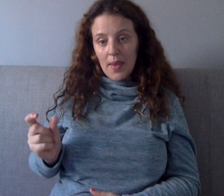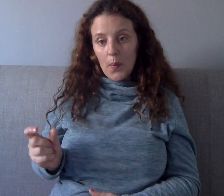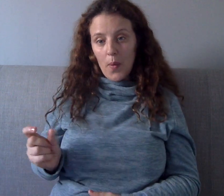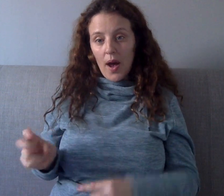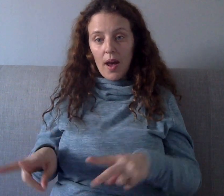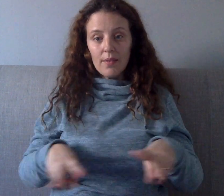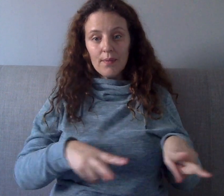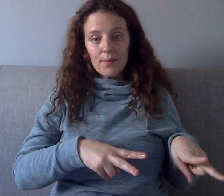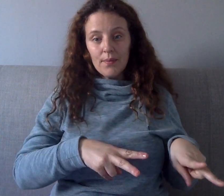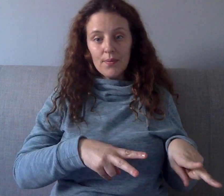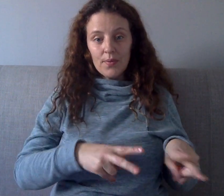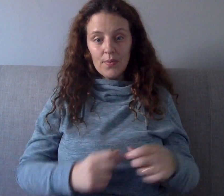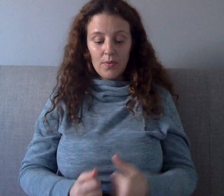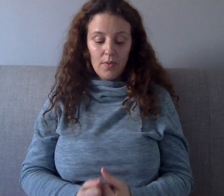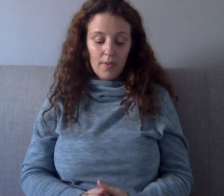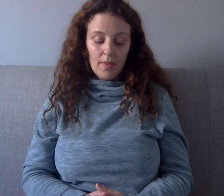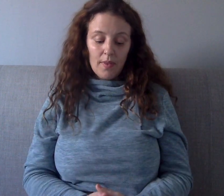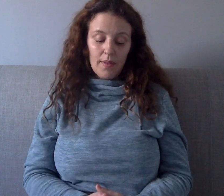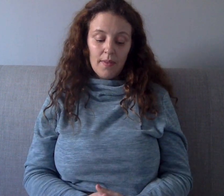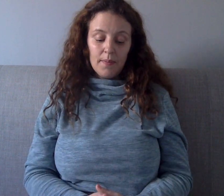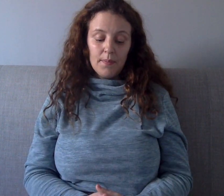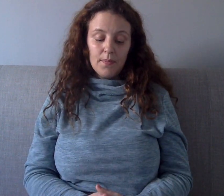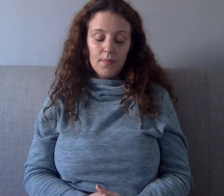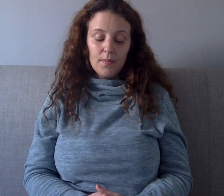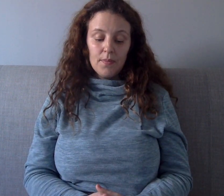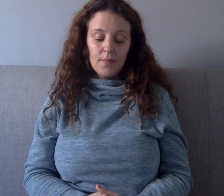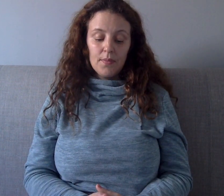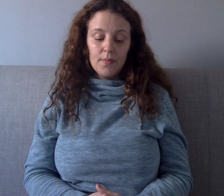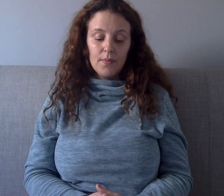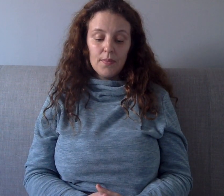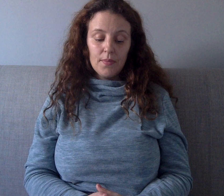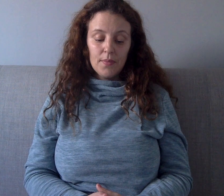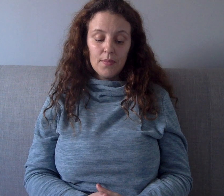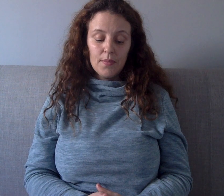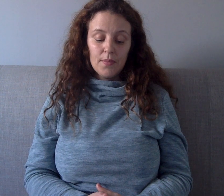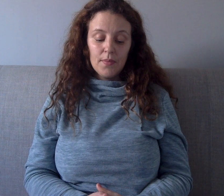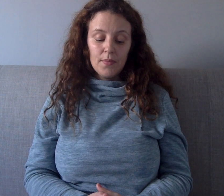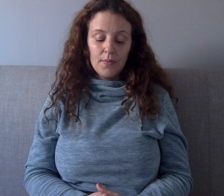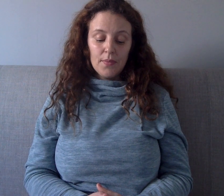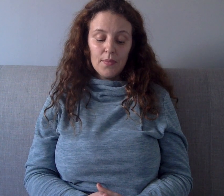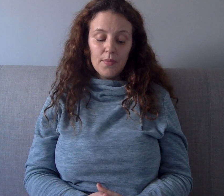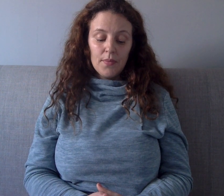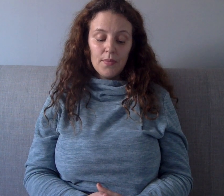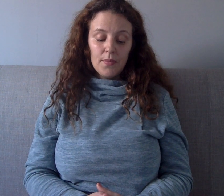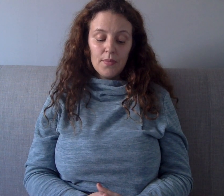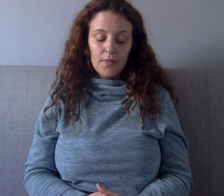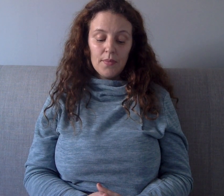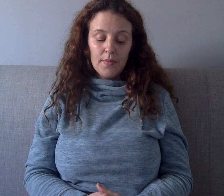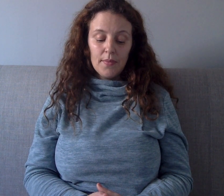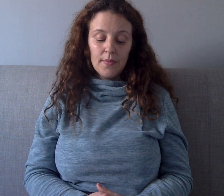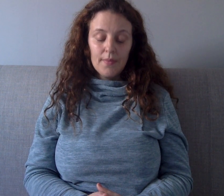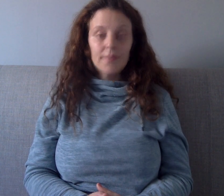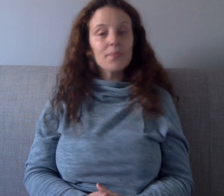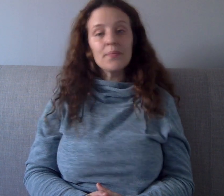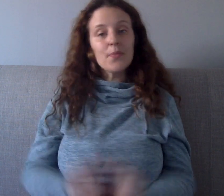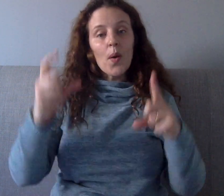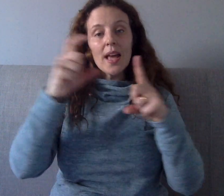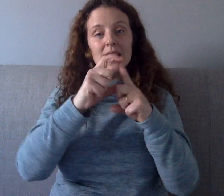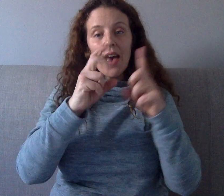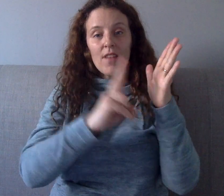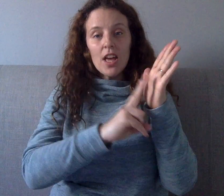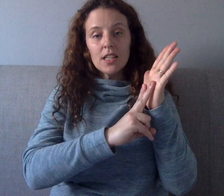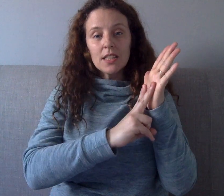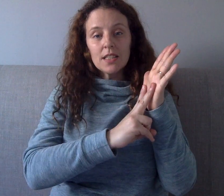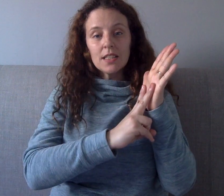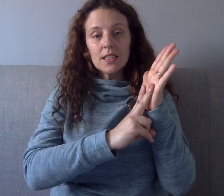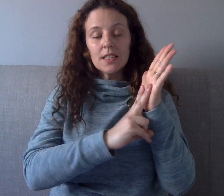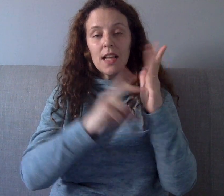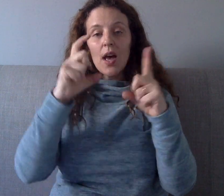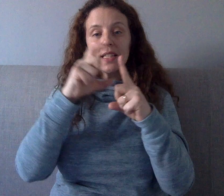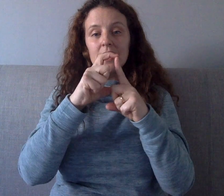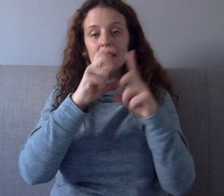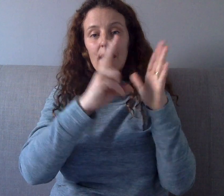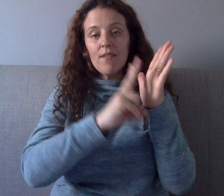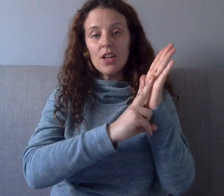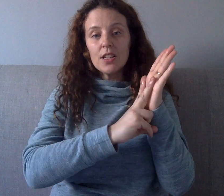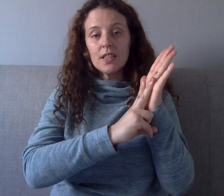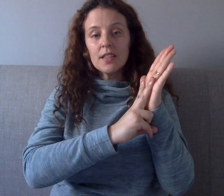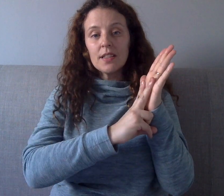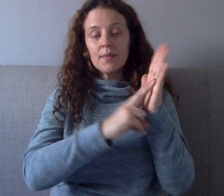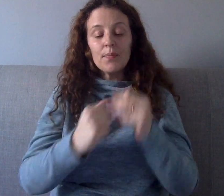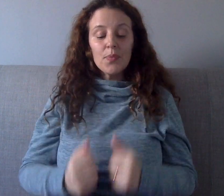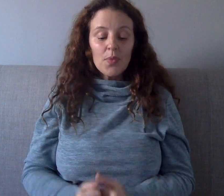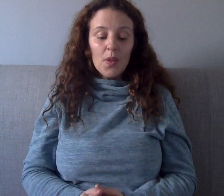DEVON